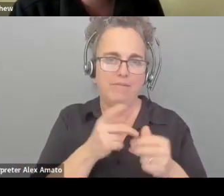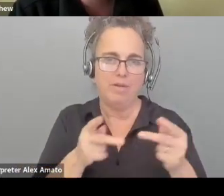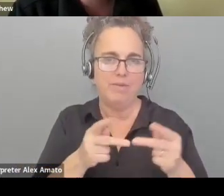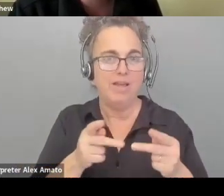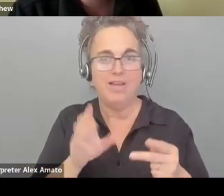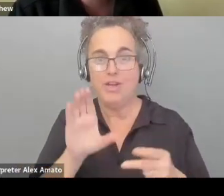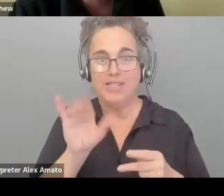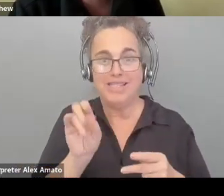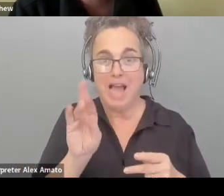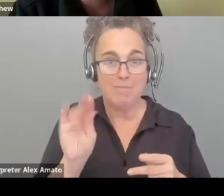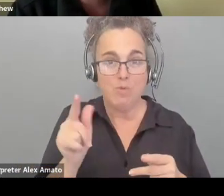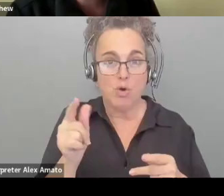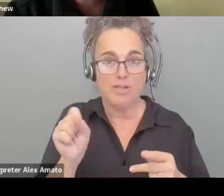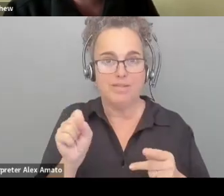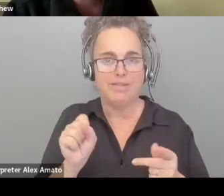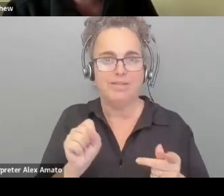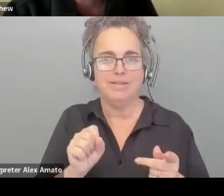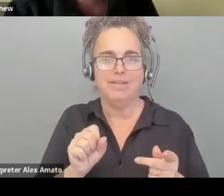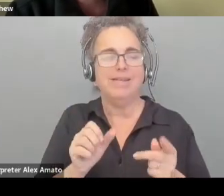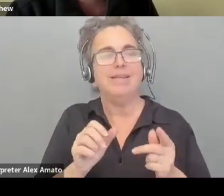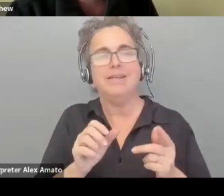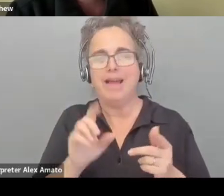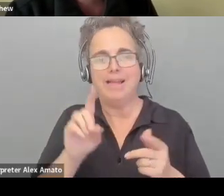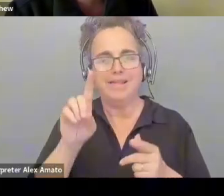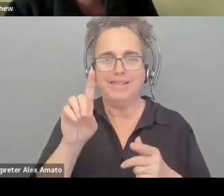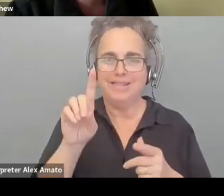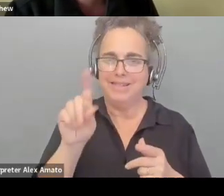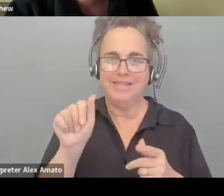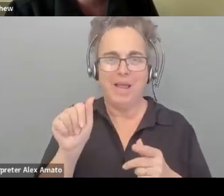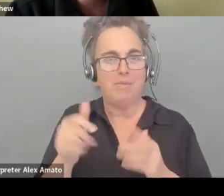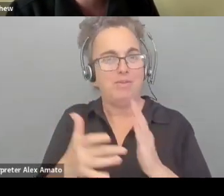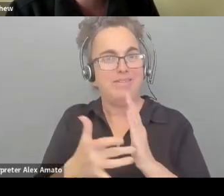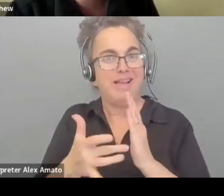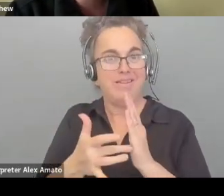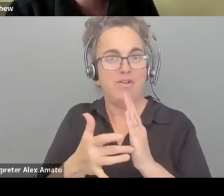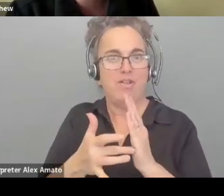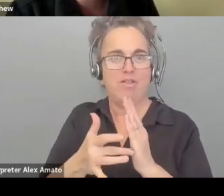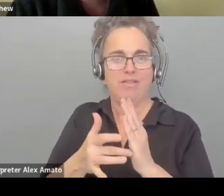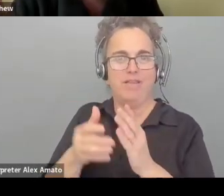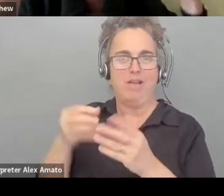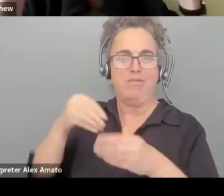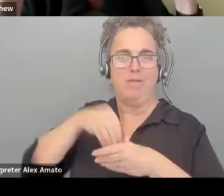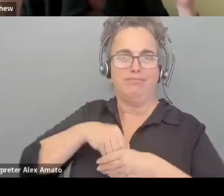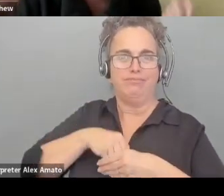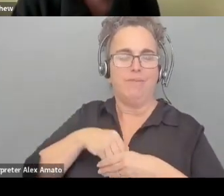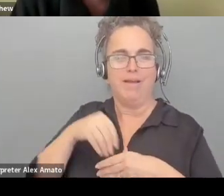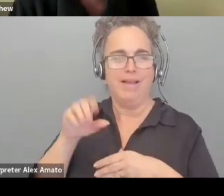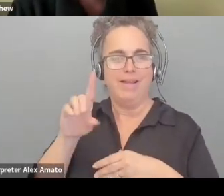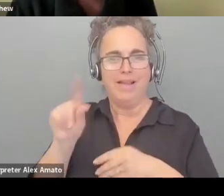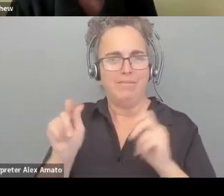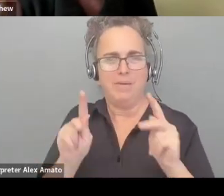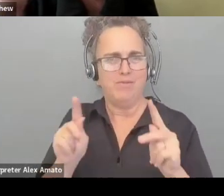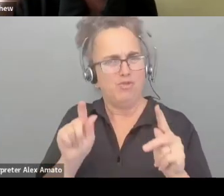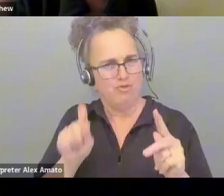and cyborgs are technologized disabled people and the way that I think about cyborg - have reasons to be afraid of these AI solutions that sort